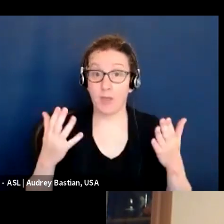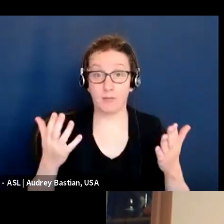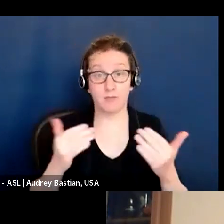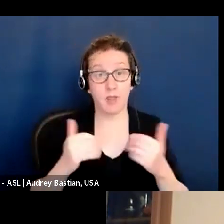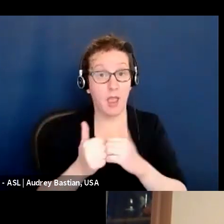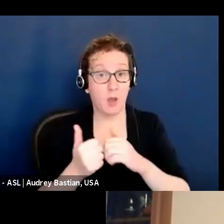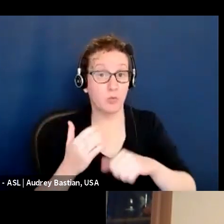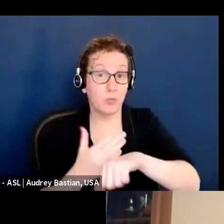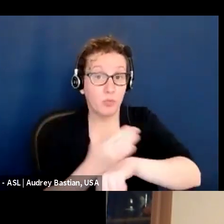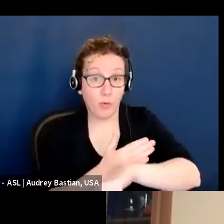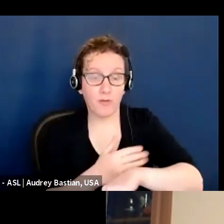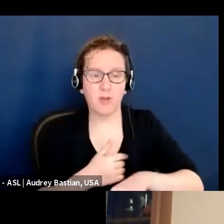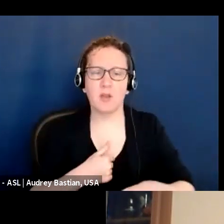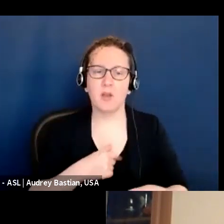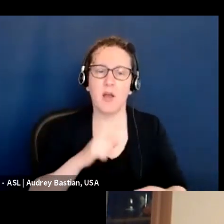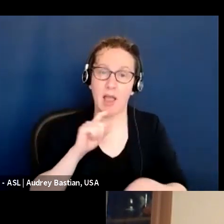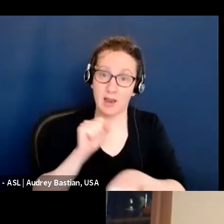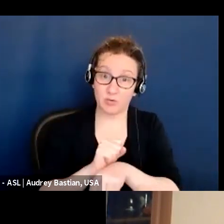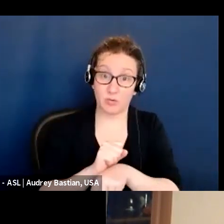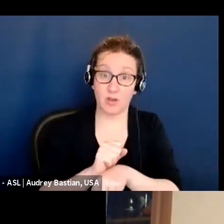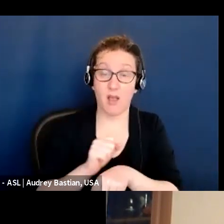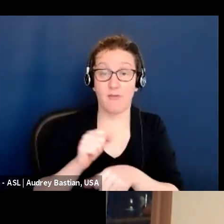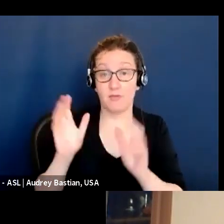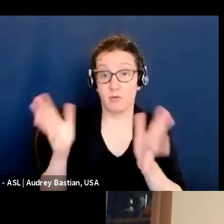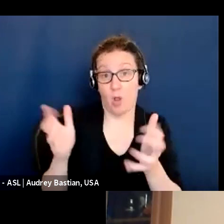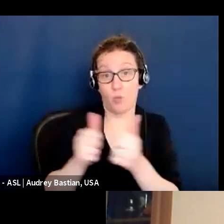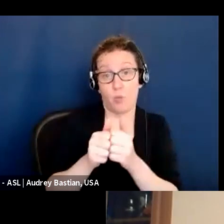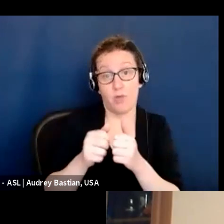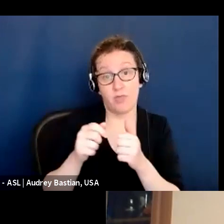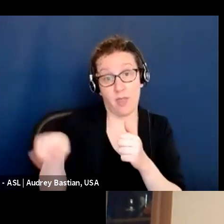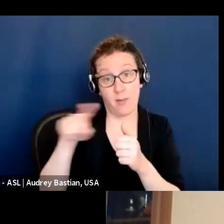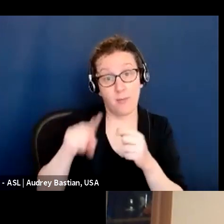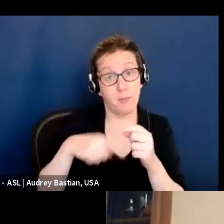So I actually have talked to them about suggestions and things I liked,